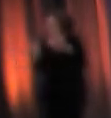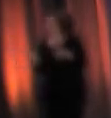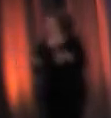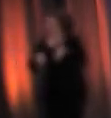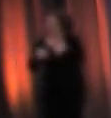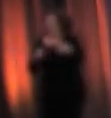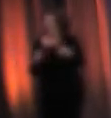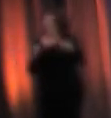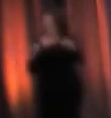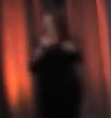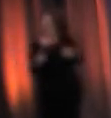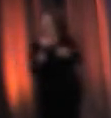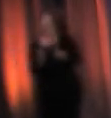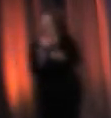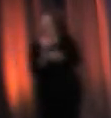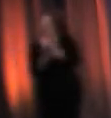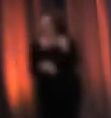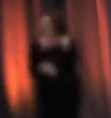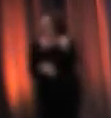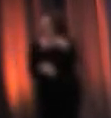how much the sector still needs to achieve.